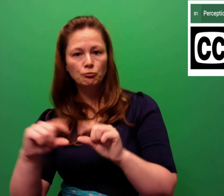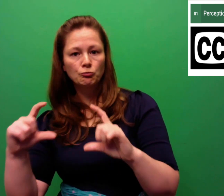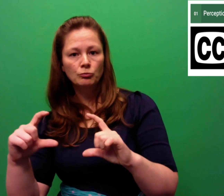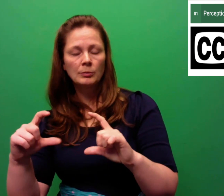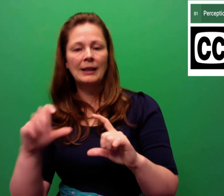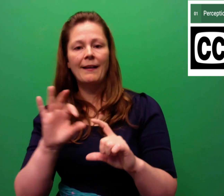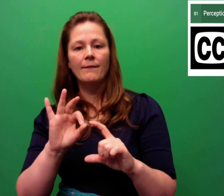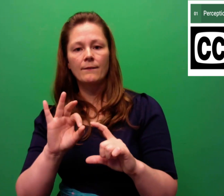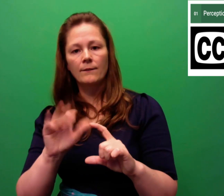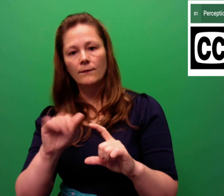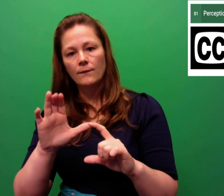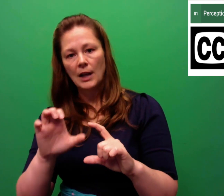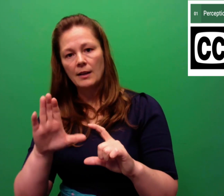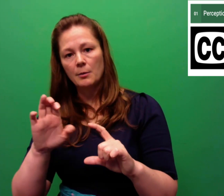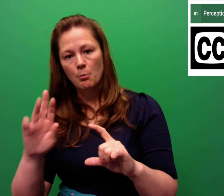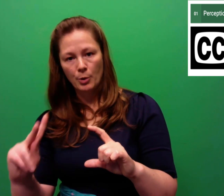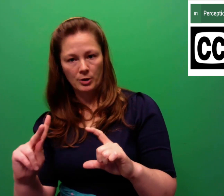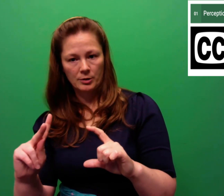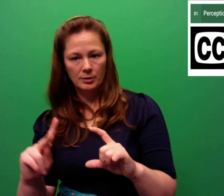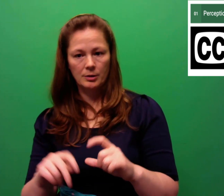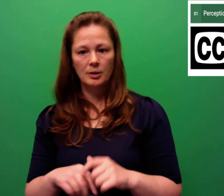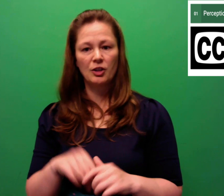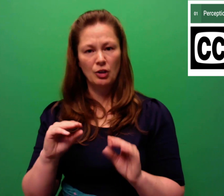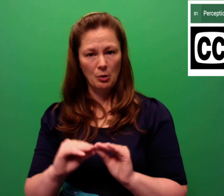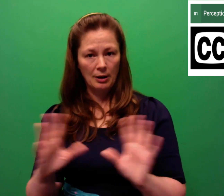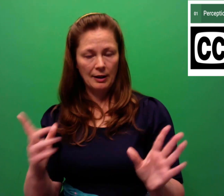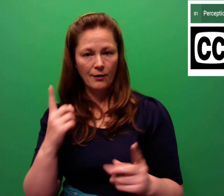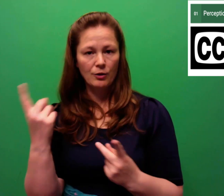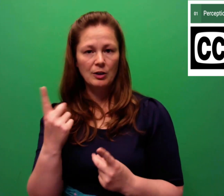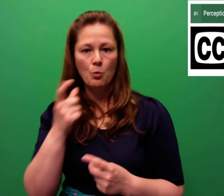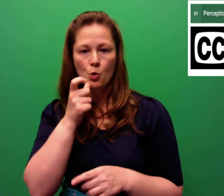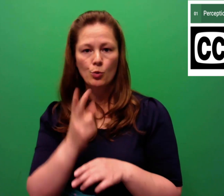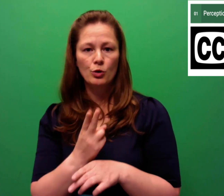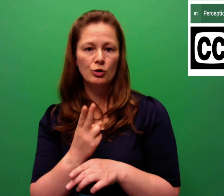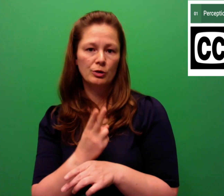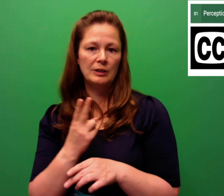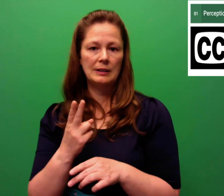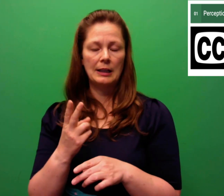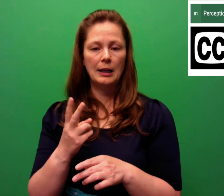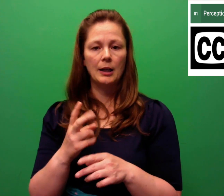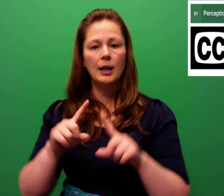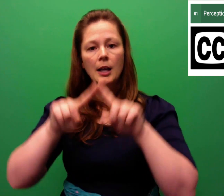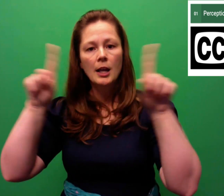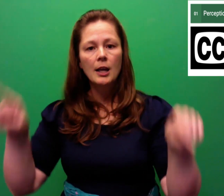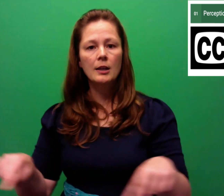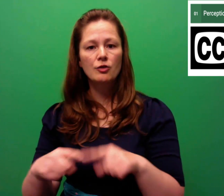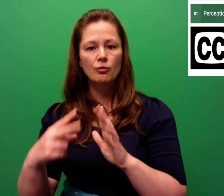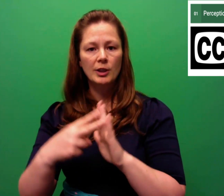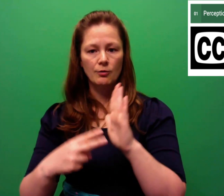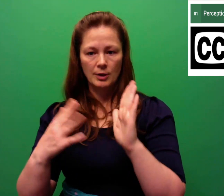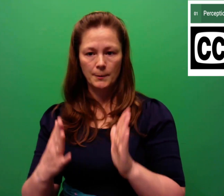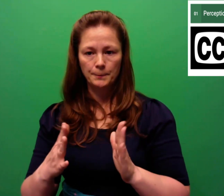hover, it shows Facebook so it's clear for a person using a screen reader and